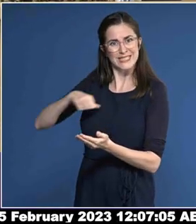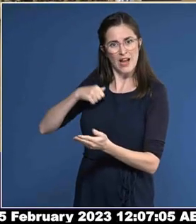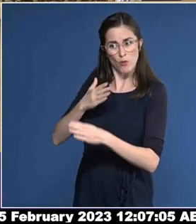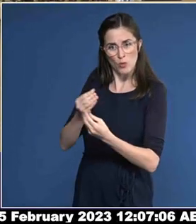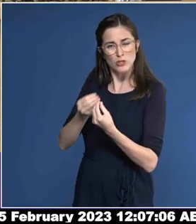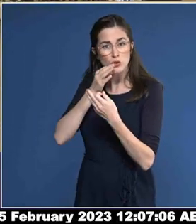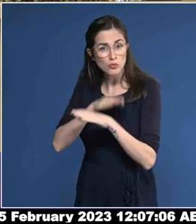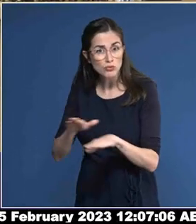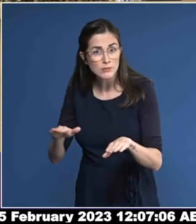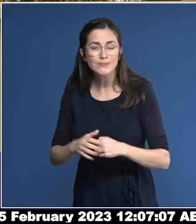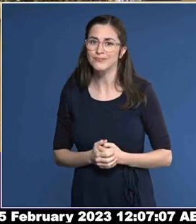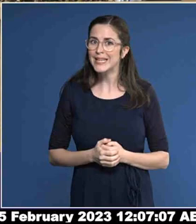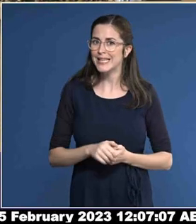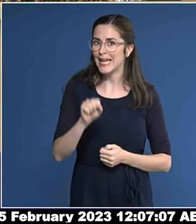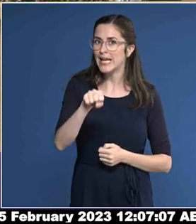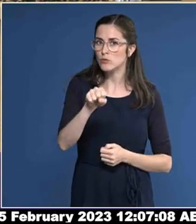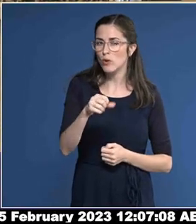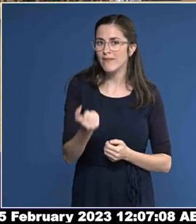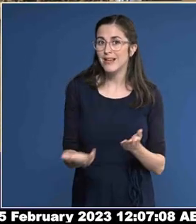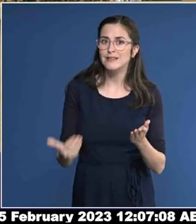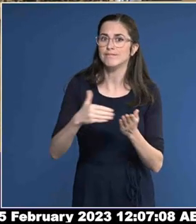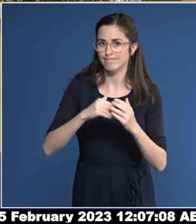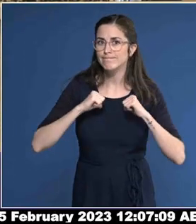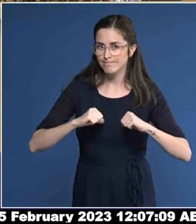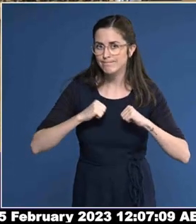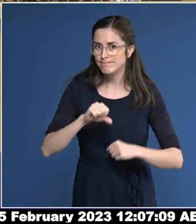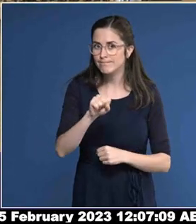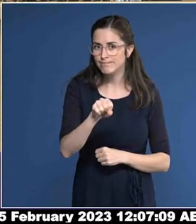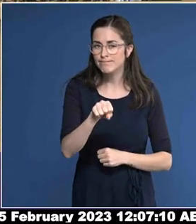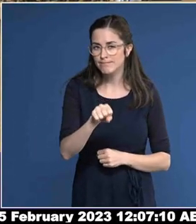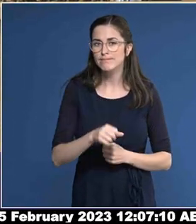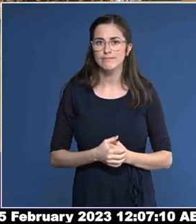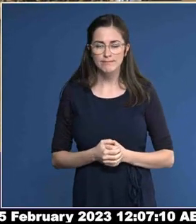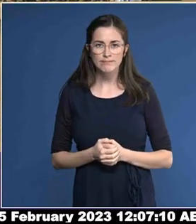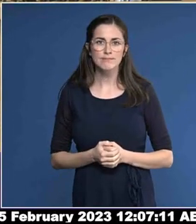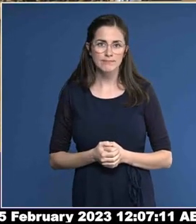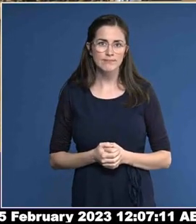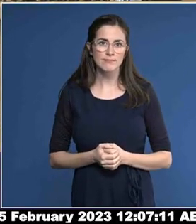Yes, we do provide some additional training for those staff members, but we do